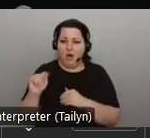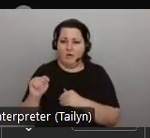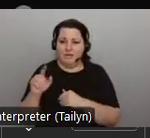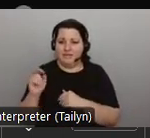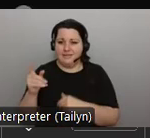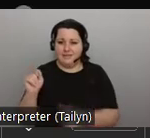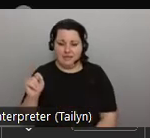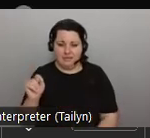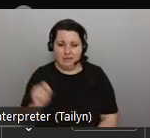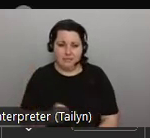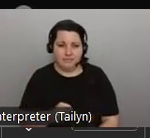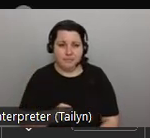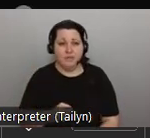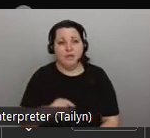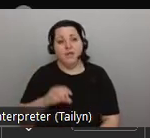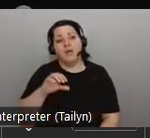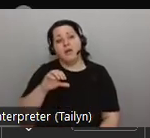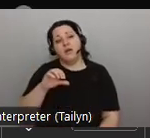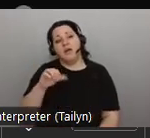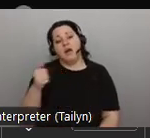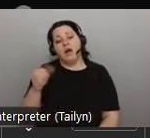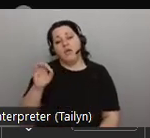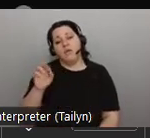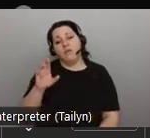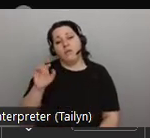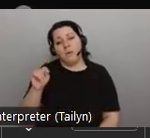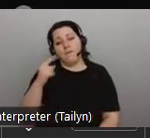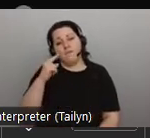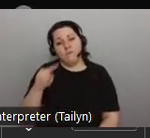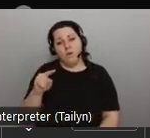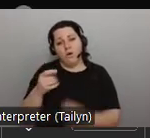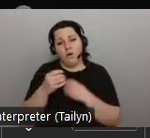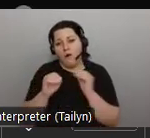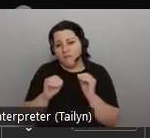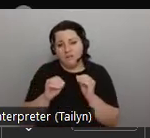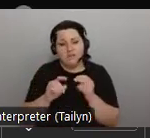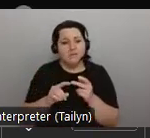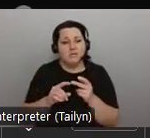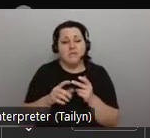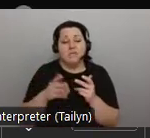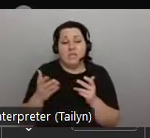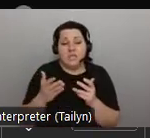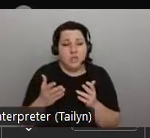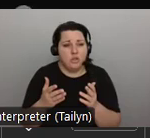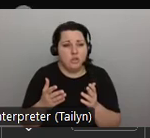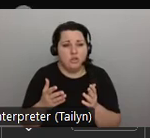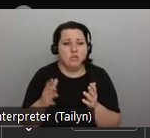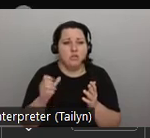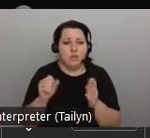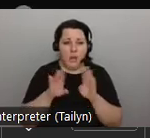your picture layout, picture styles, that gives us the ability to add all the text. In other formats